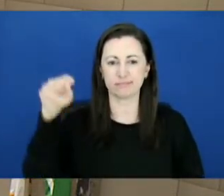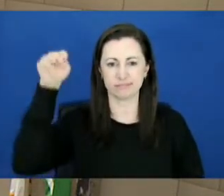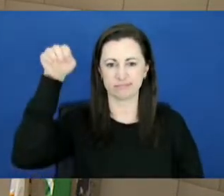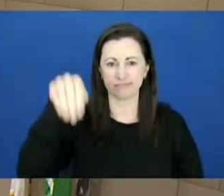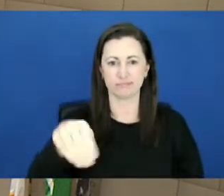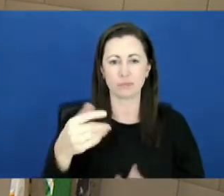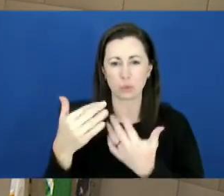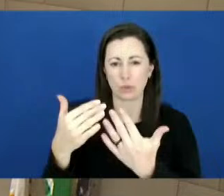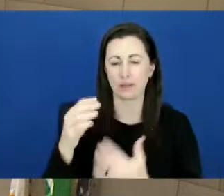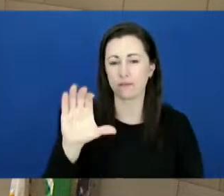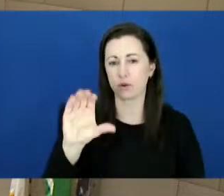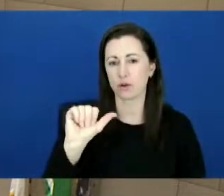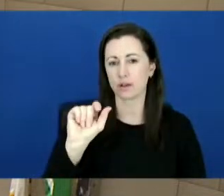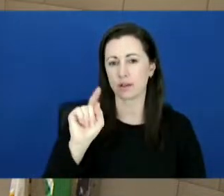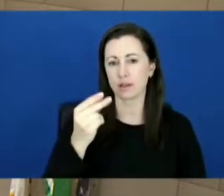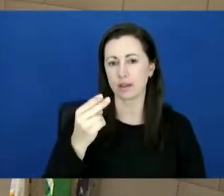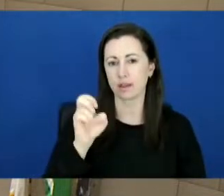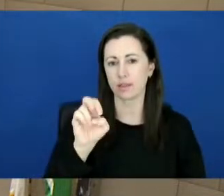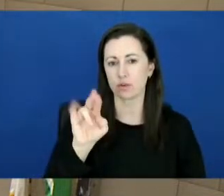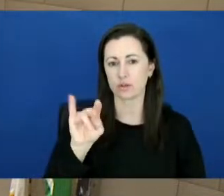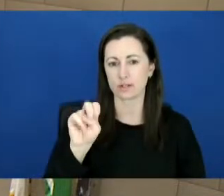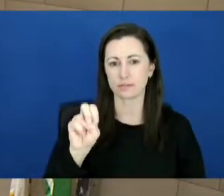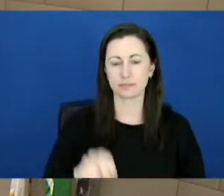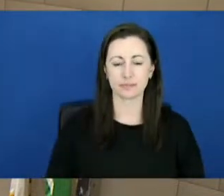PLEASE. HOLD ON ONE SECOND.